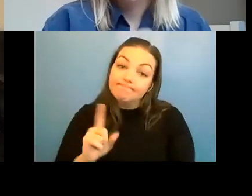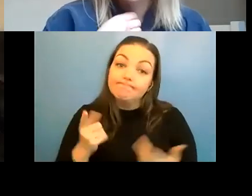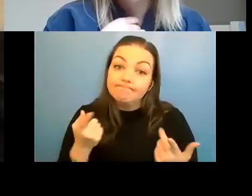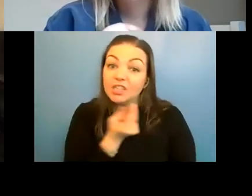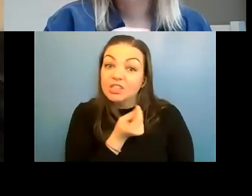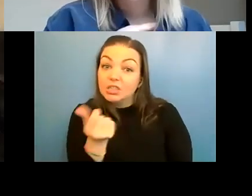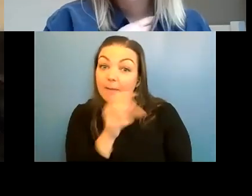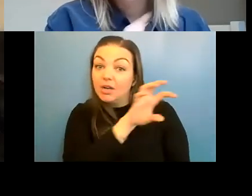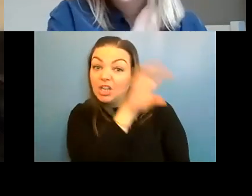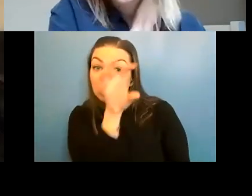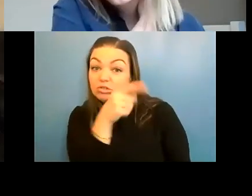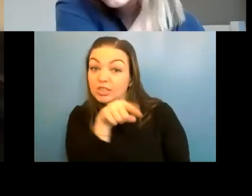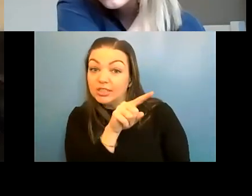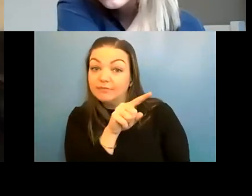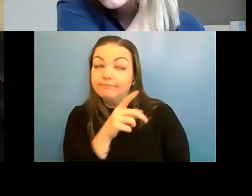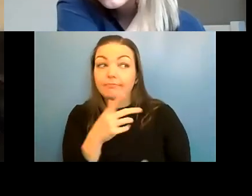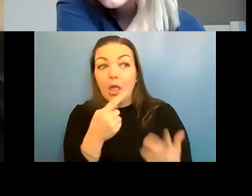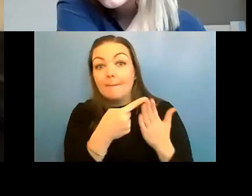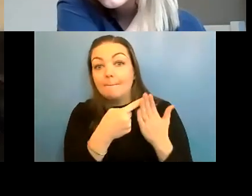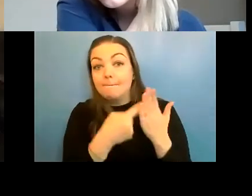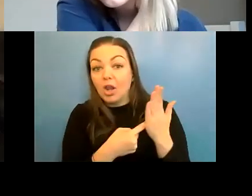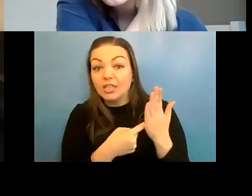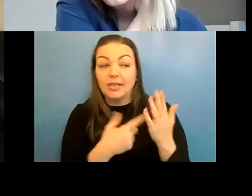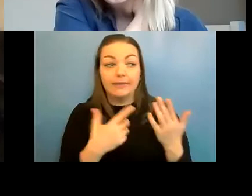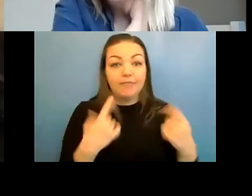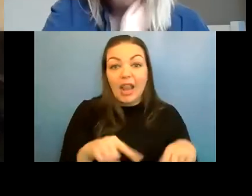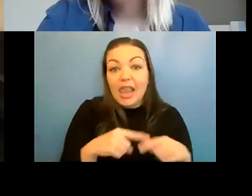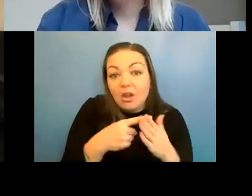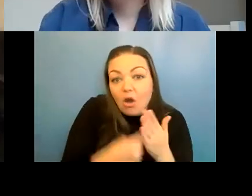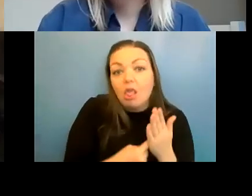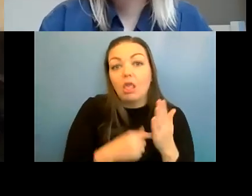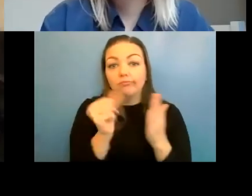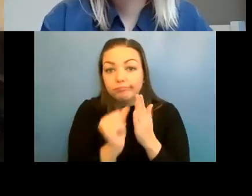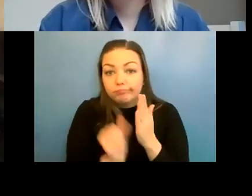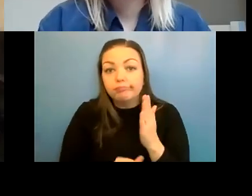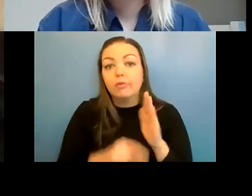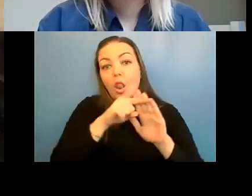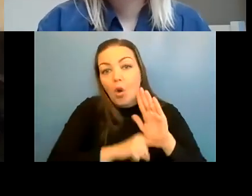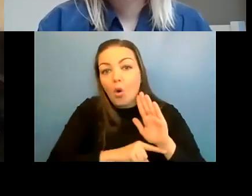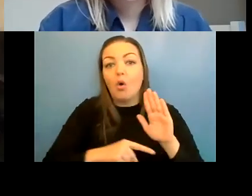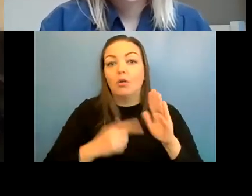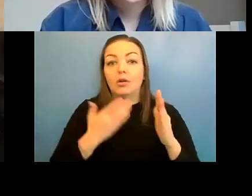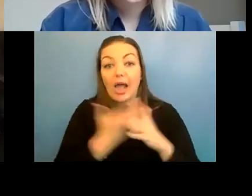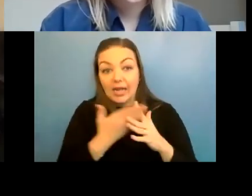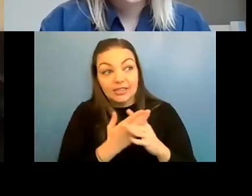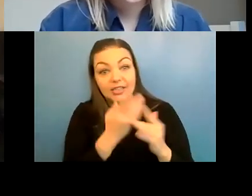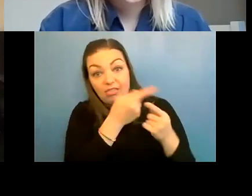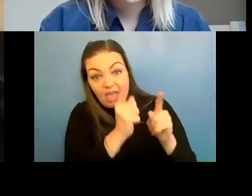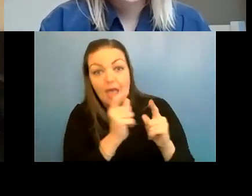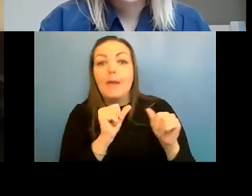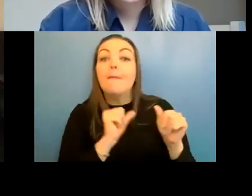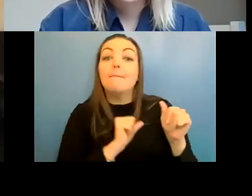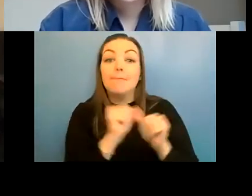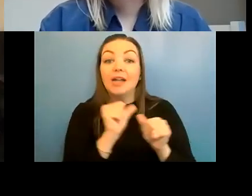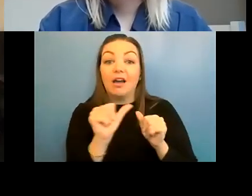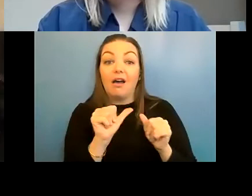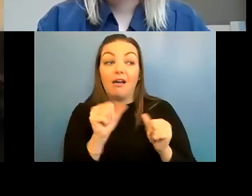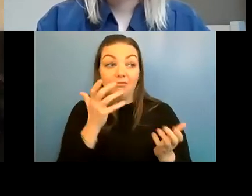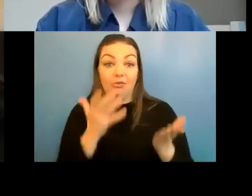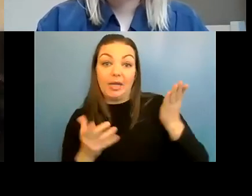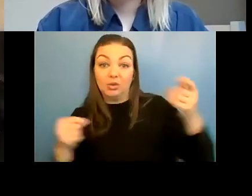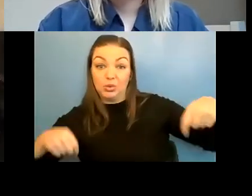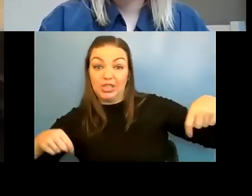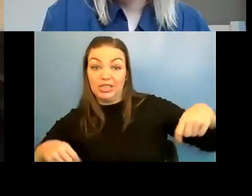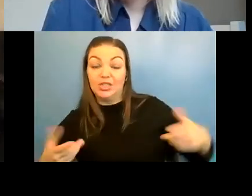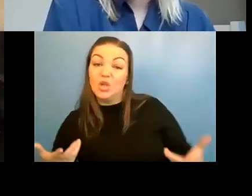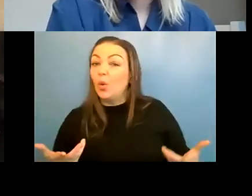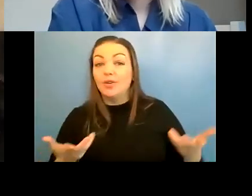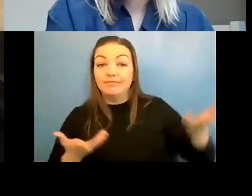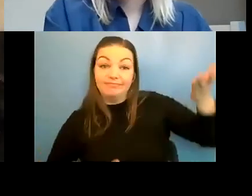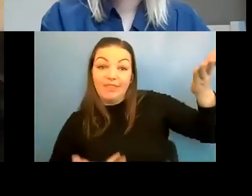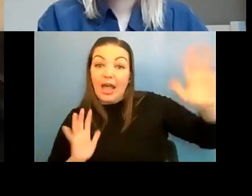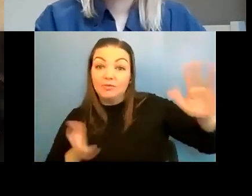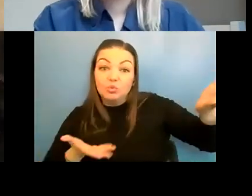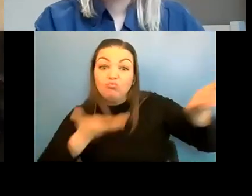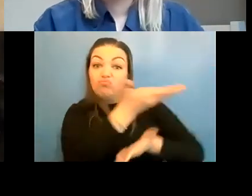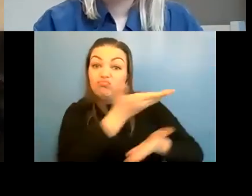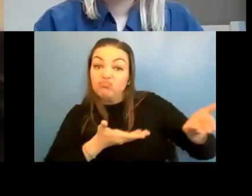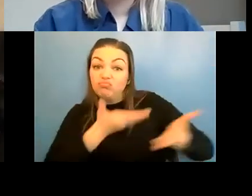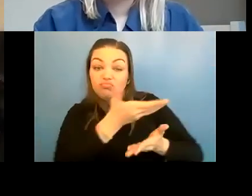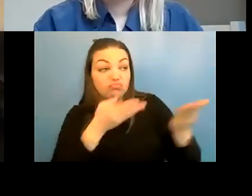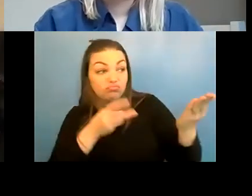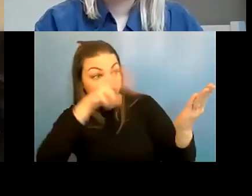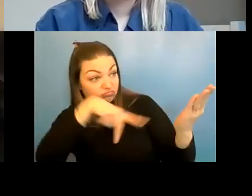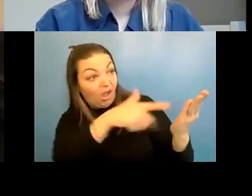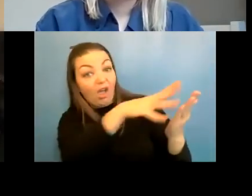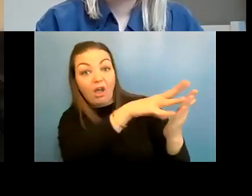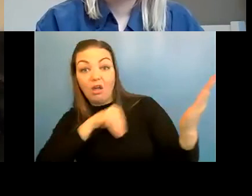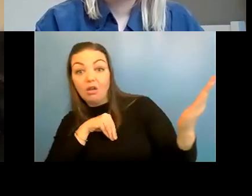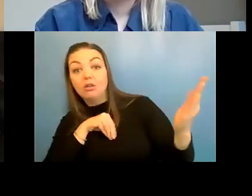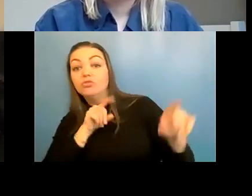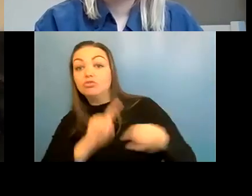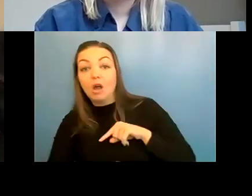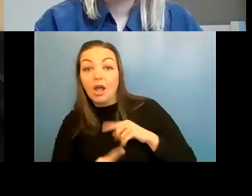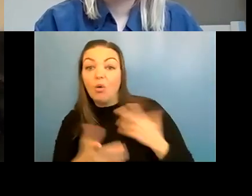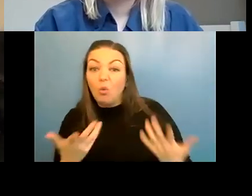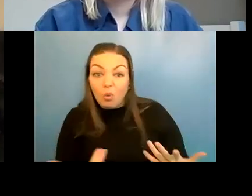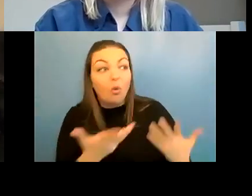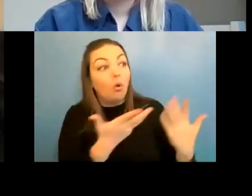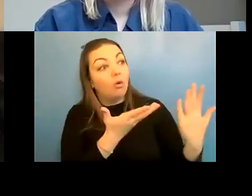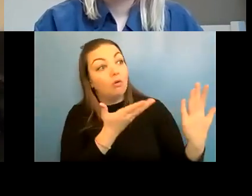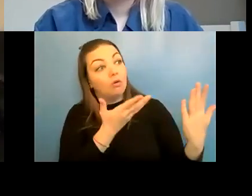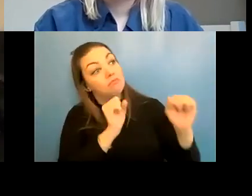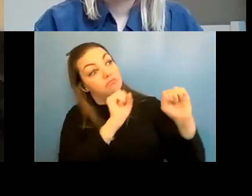But yeah, there have been - a lot of it has led to substantial policy change in some countries, conversely, there are some countries where policy, legality, access